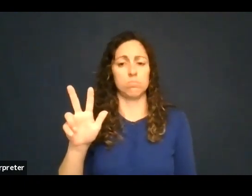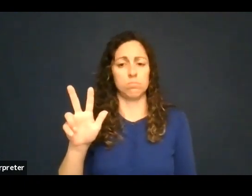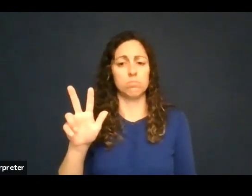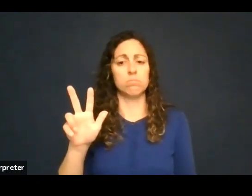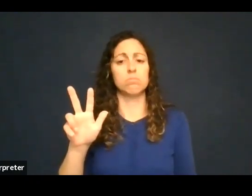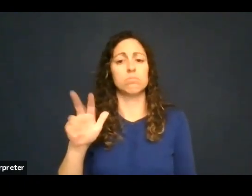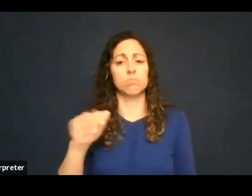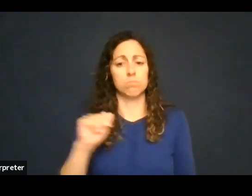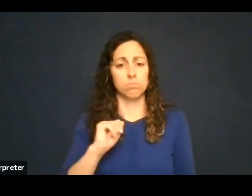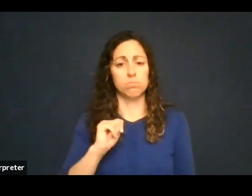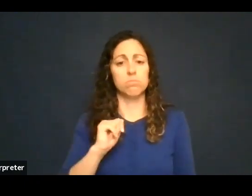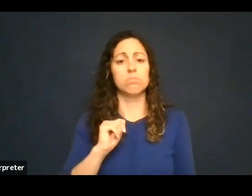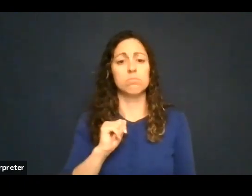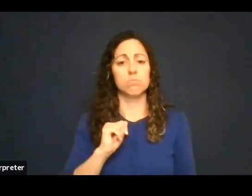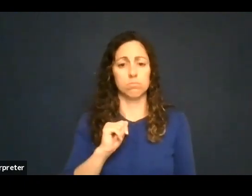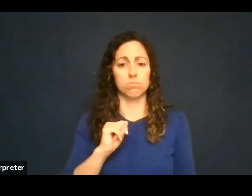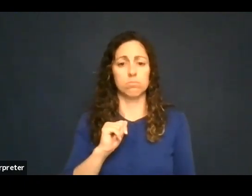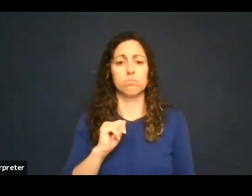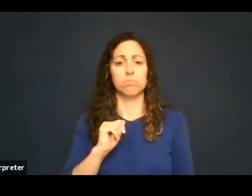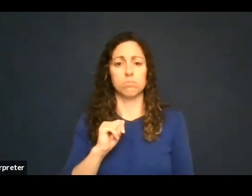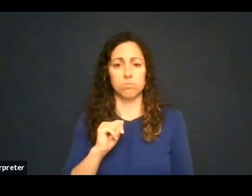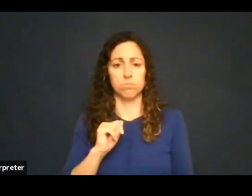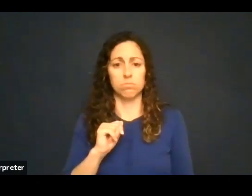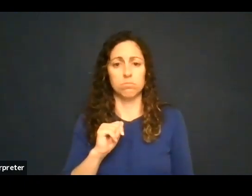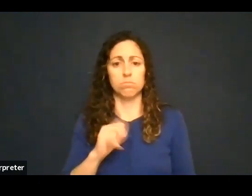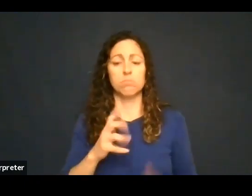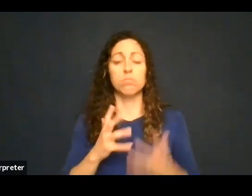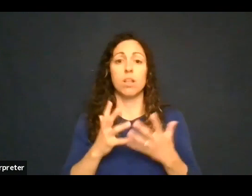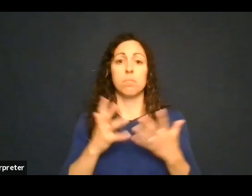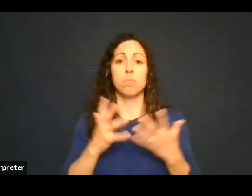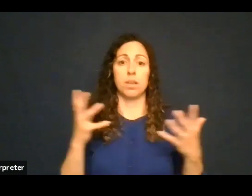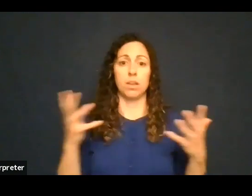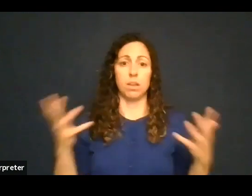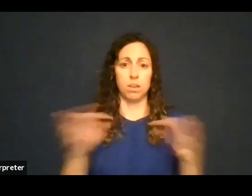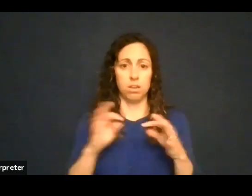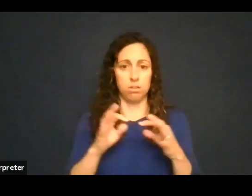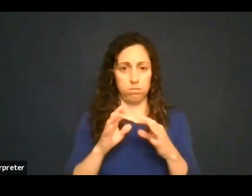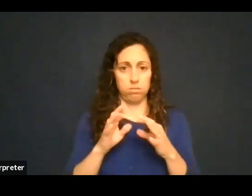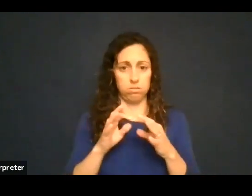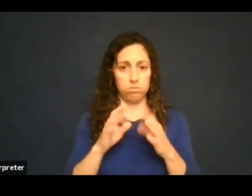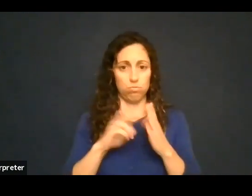in detecting the different types of mutations in CLRN1.